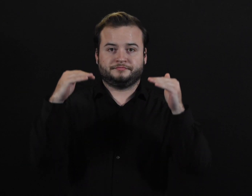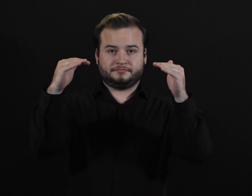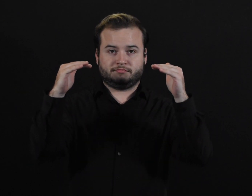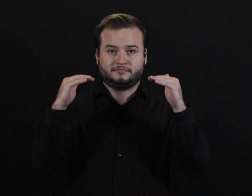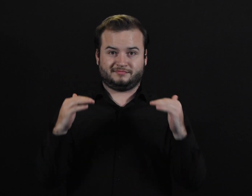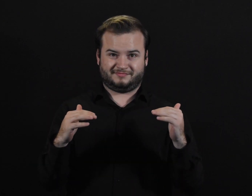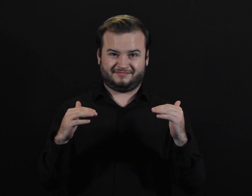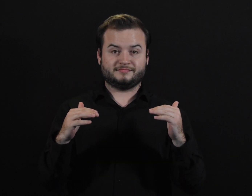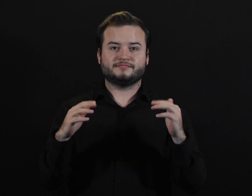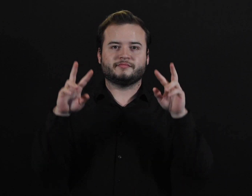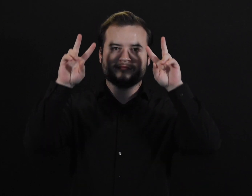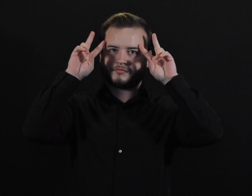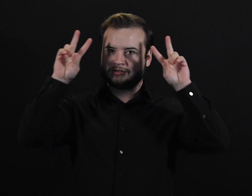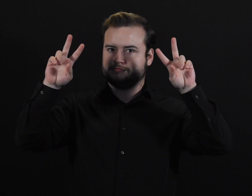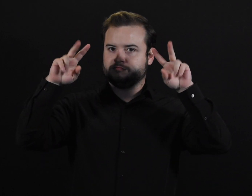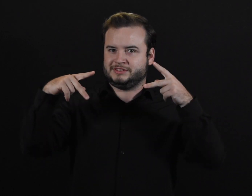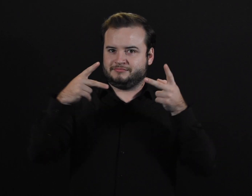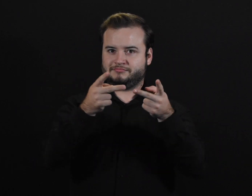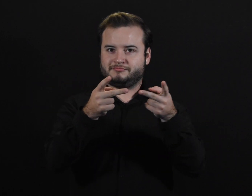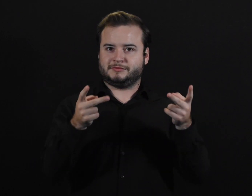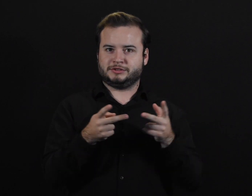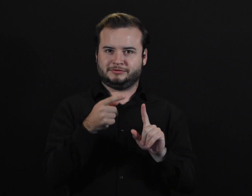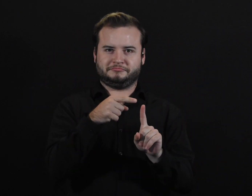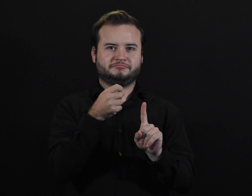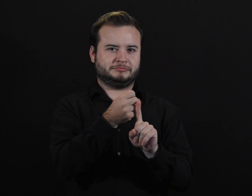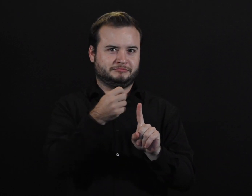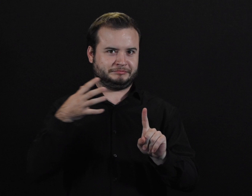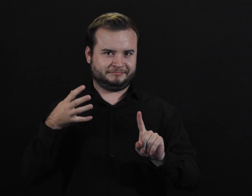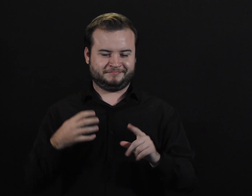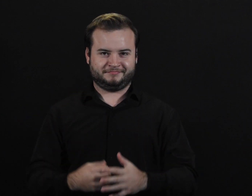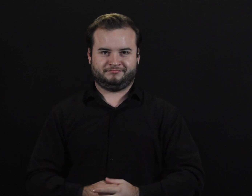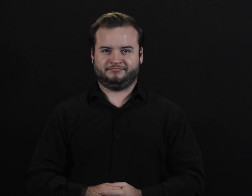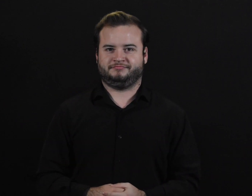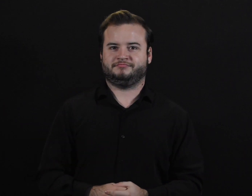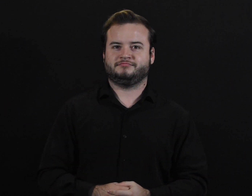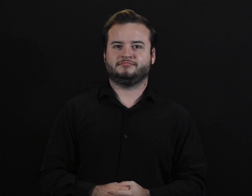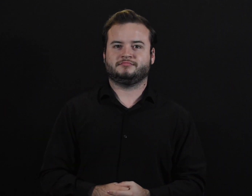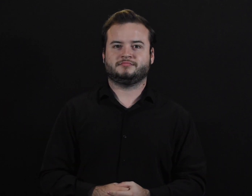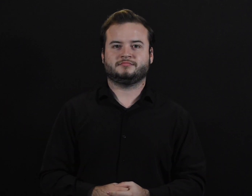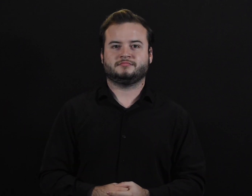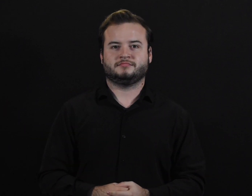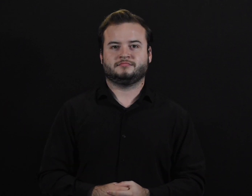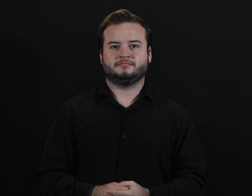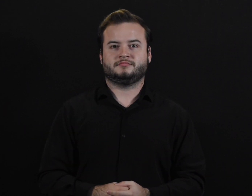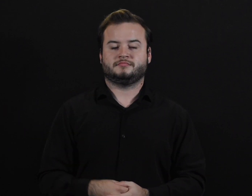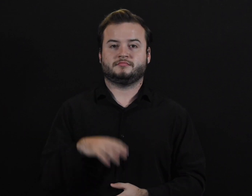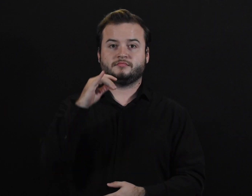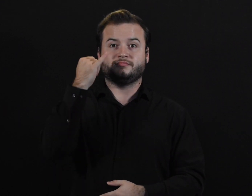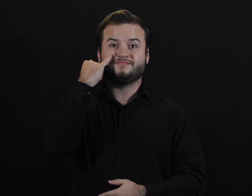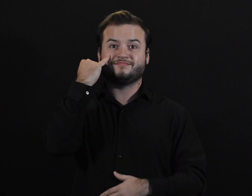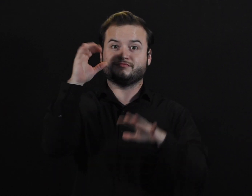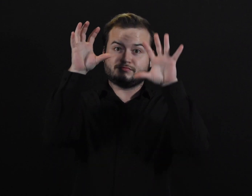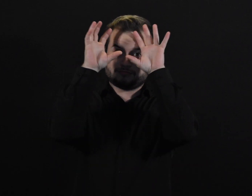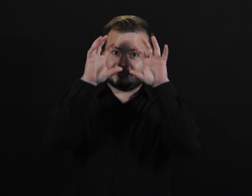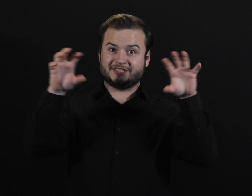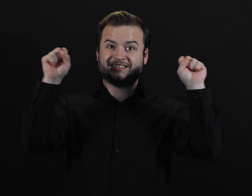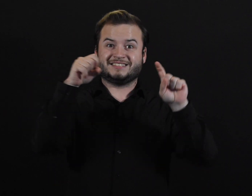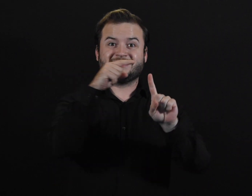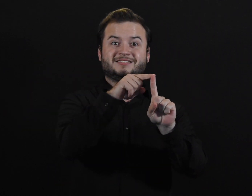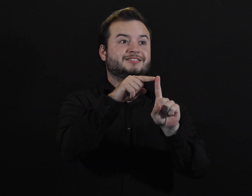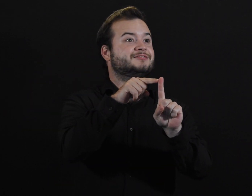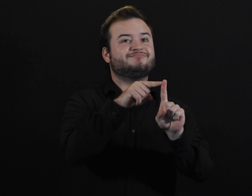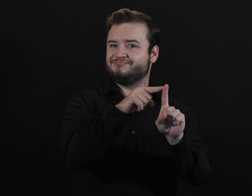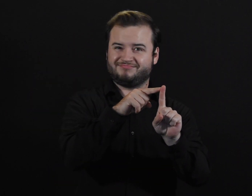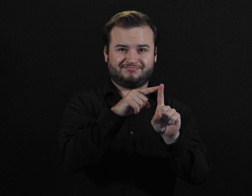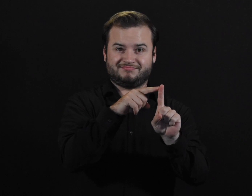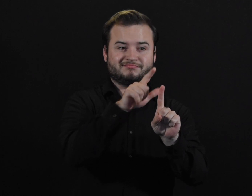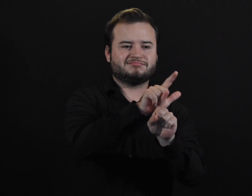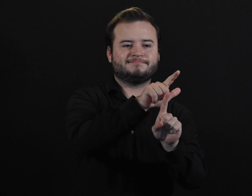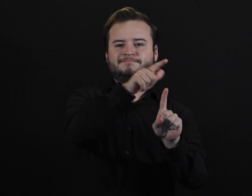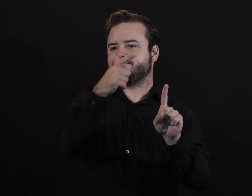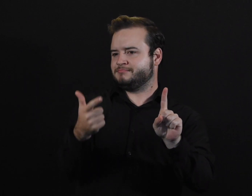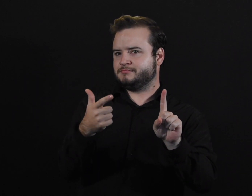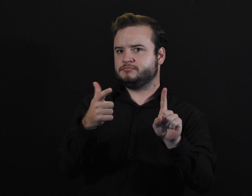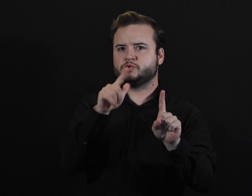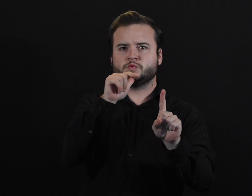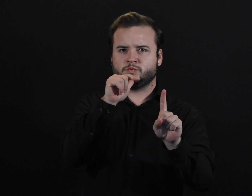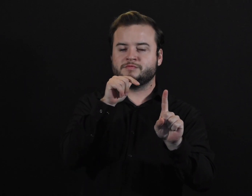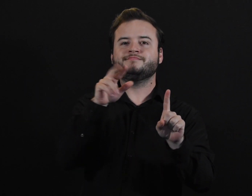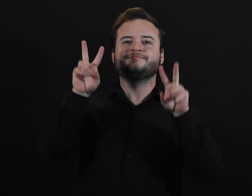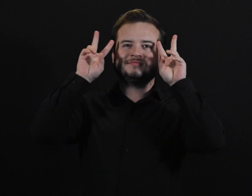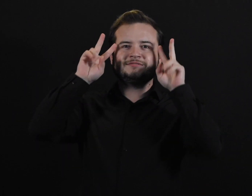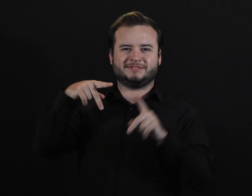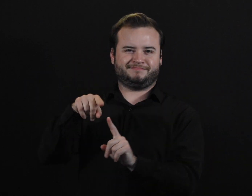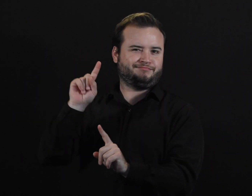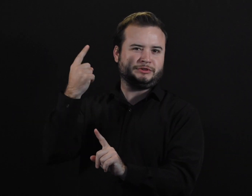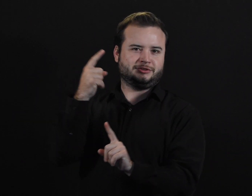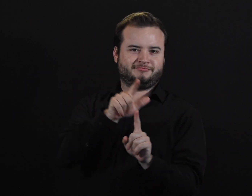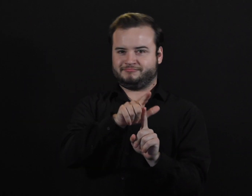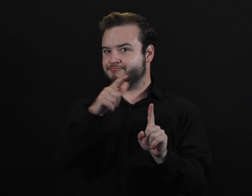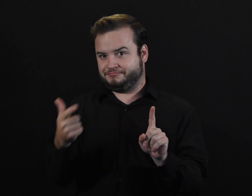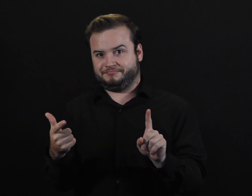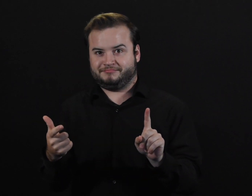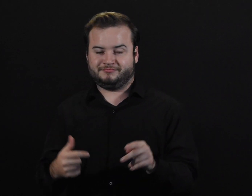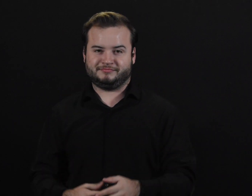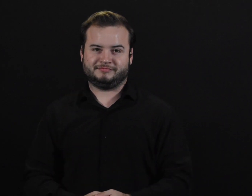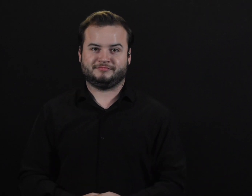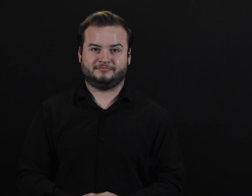Vice President – The Vice President ranks first in the presidential line of succession.